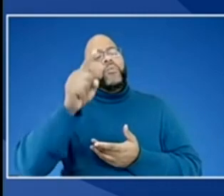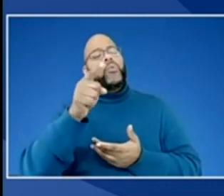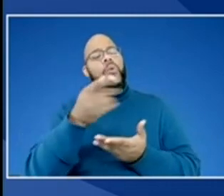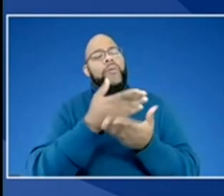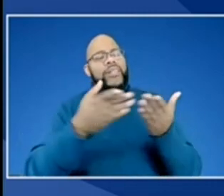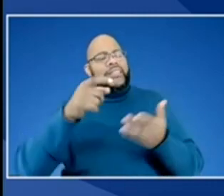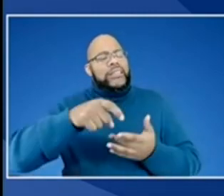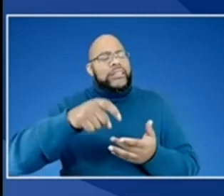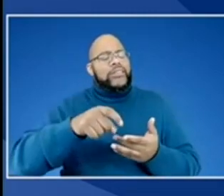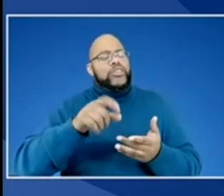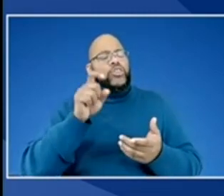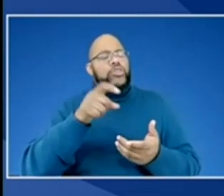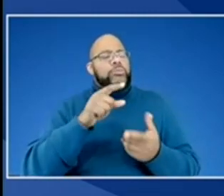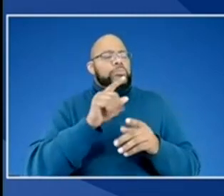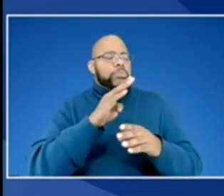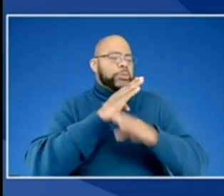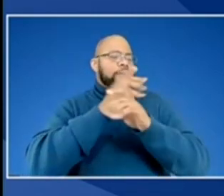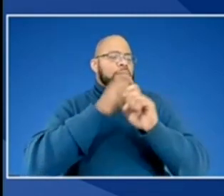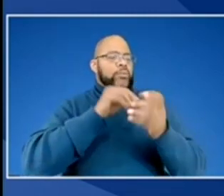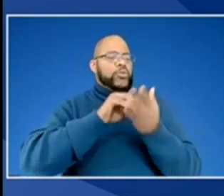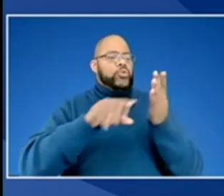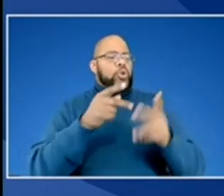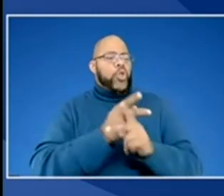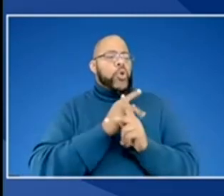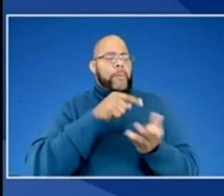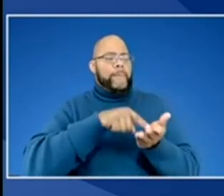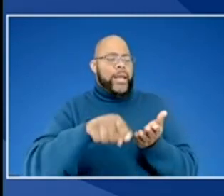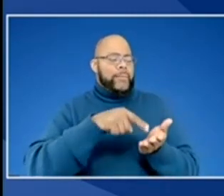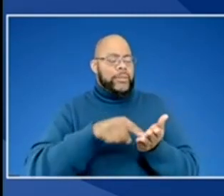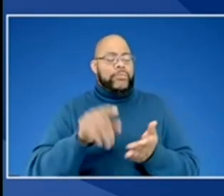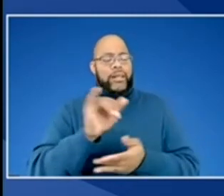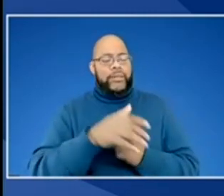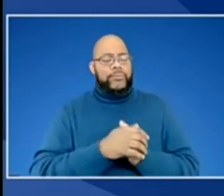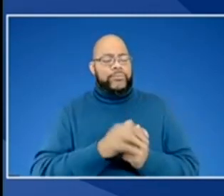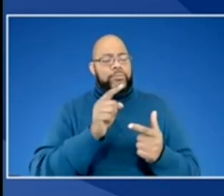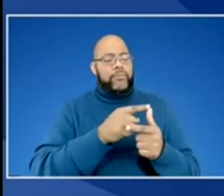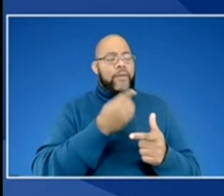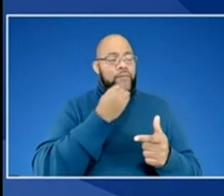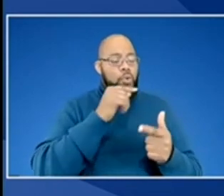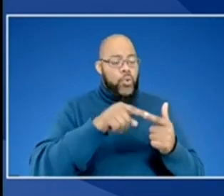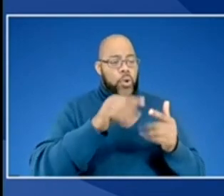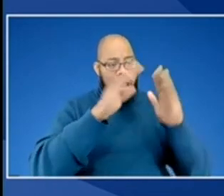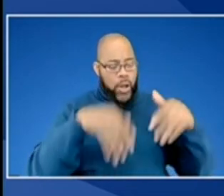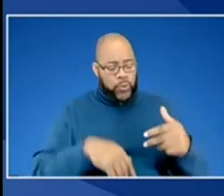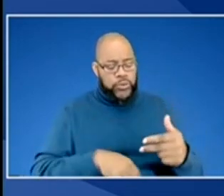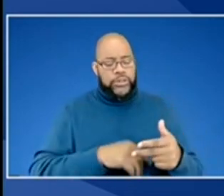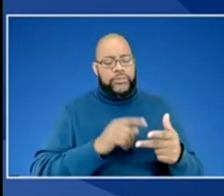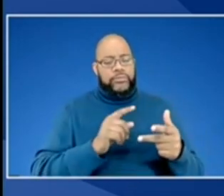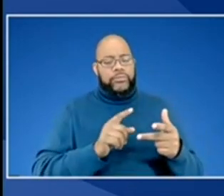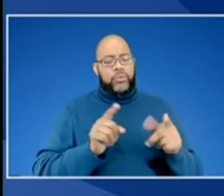should be protected from student loan payments, such as food and housing. How should the Department determine